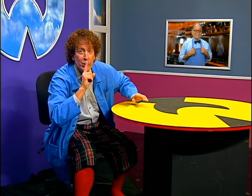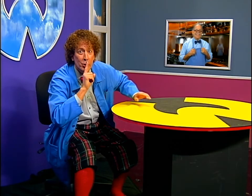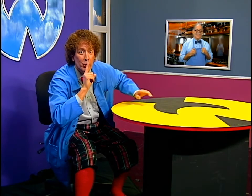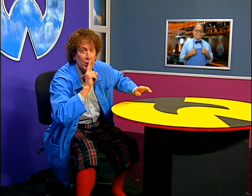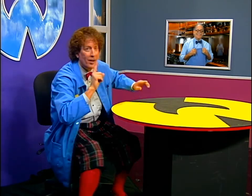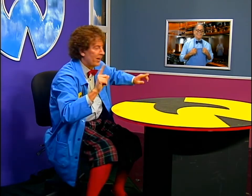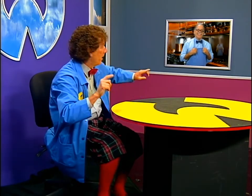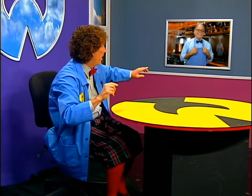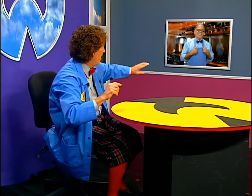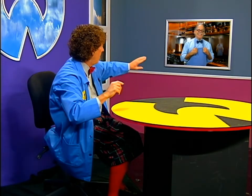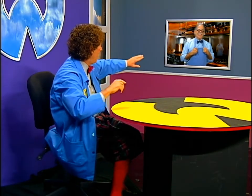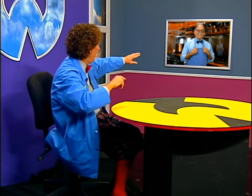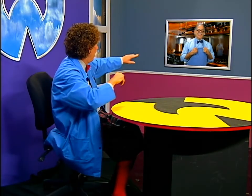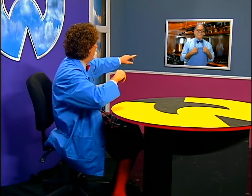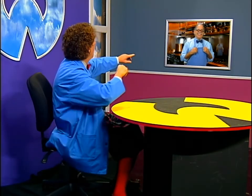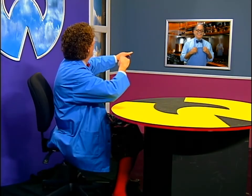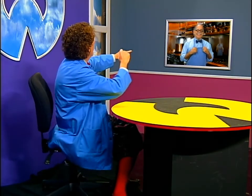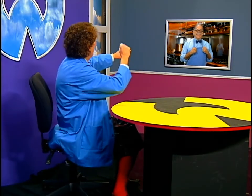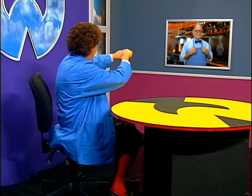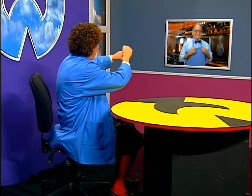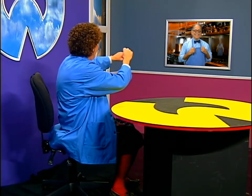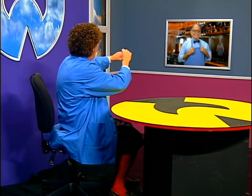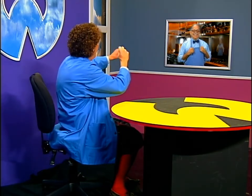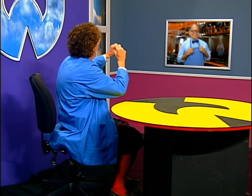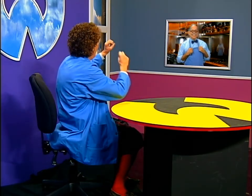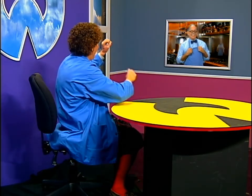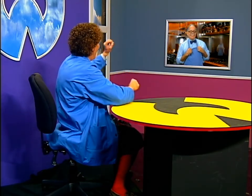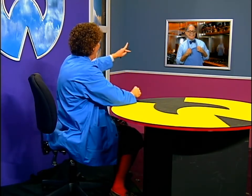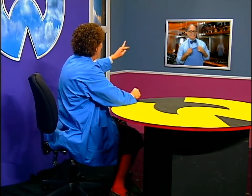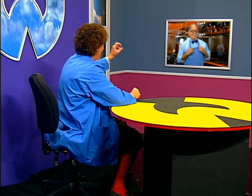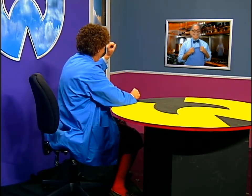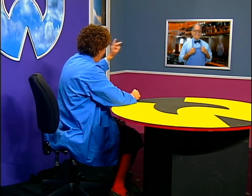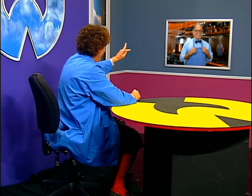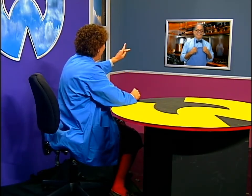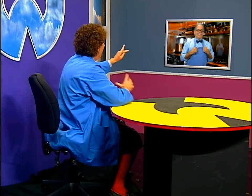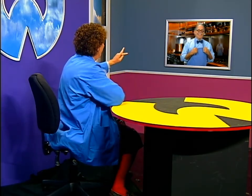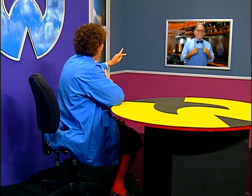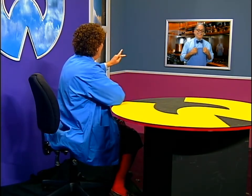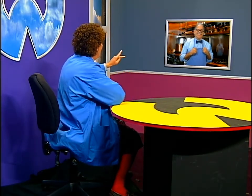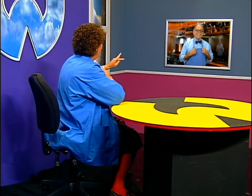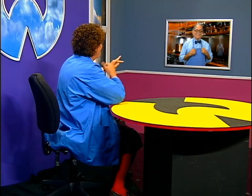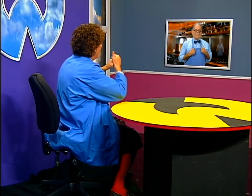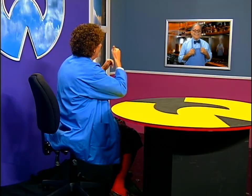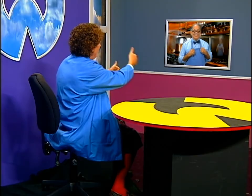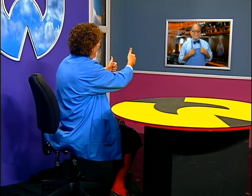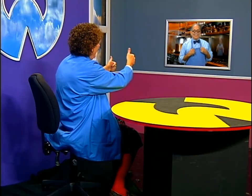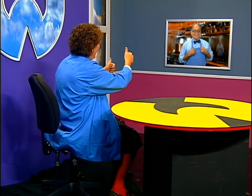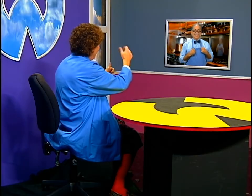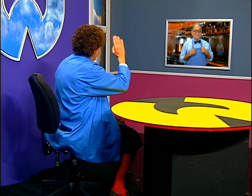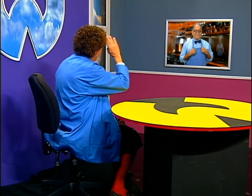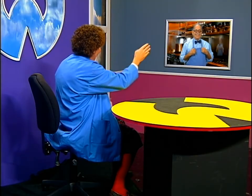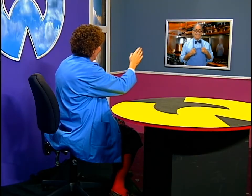AND THEN THE TRUTH AGAIN. THAT CAN REALLY MESS UP YOUR LIFE. IT'S BEST JUST TO TELL THE TRUTH. ALWAYS BE HONEST.